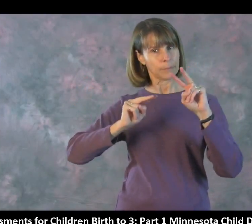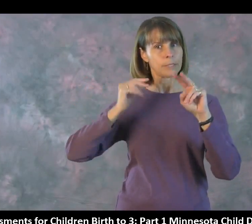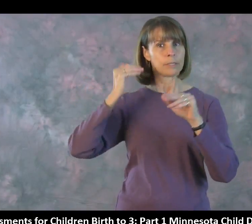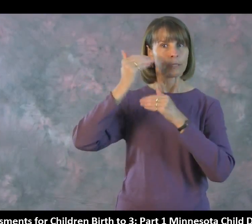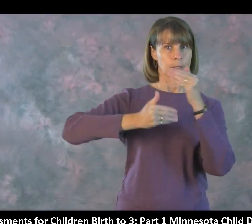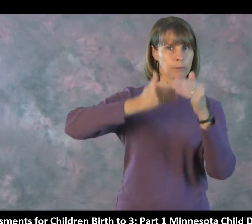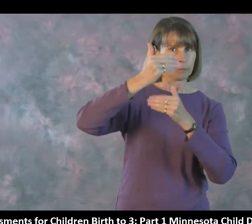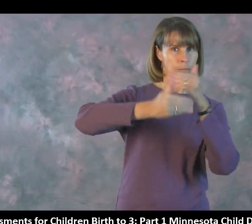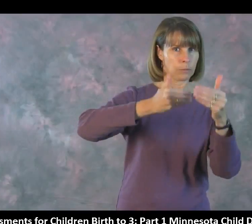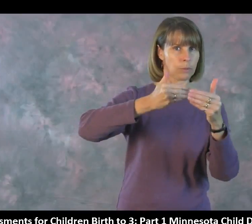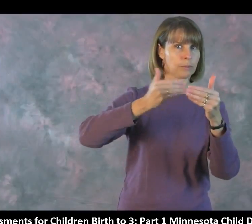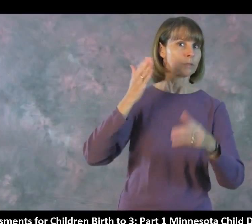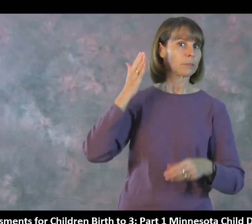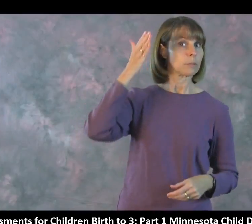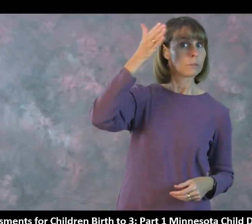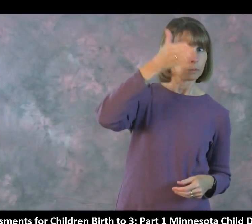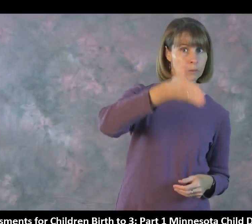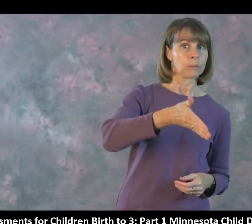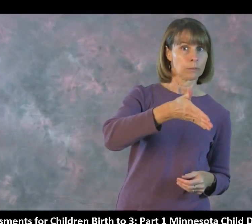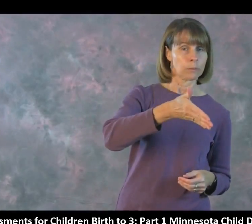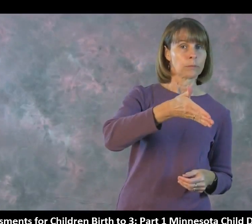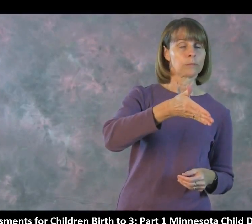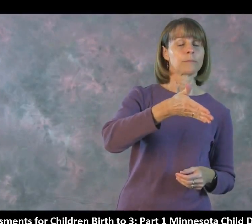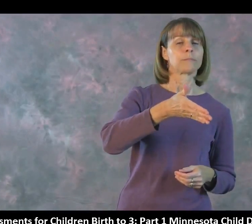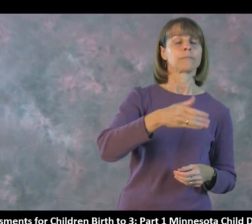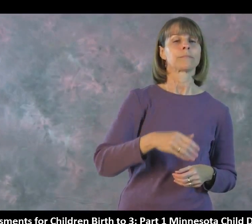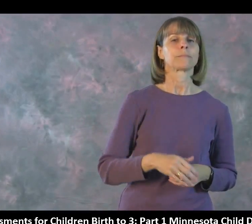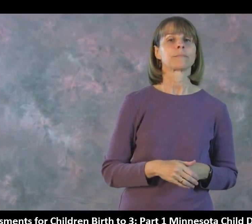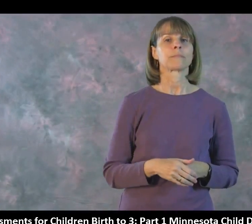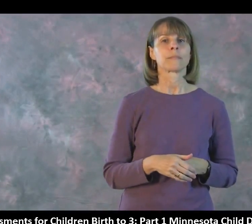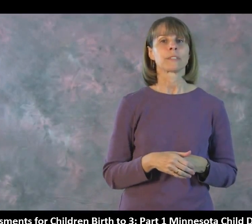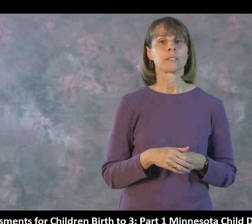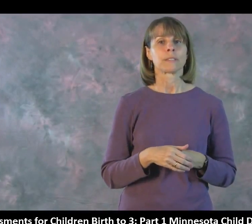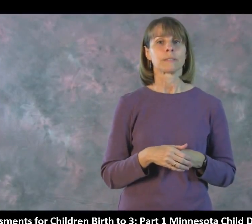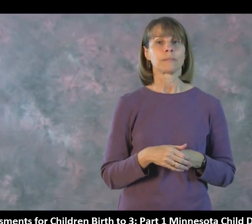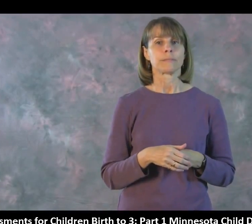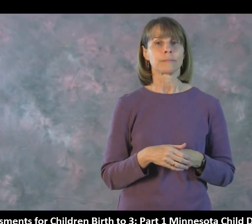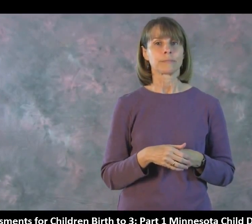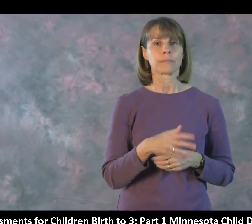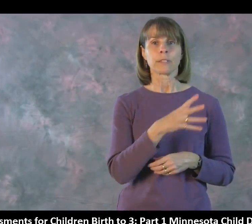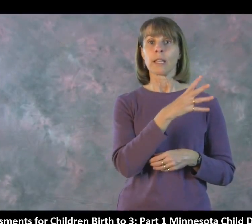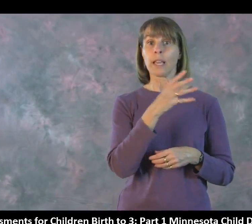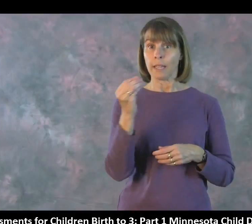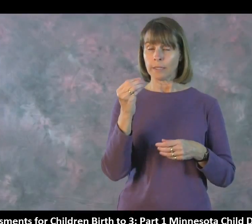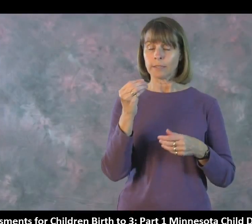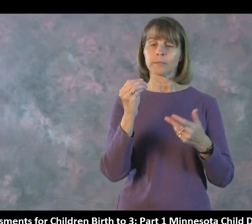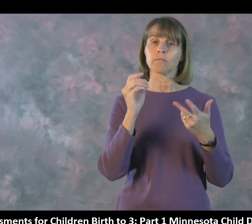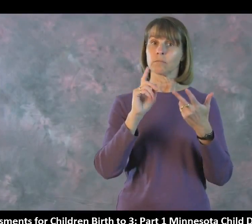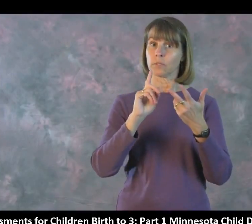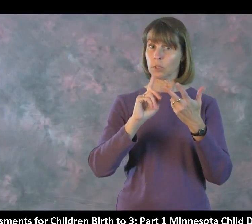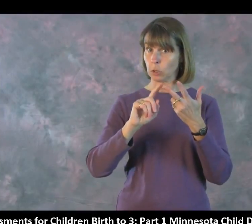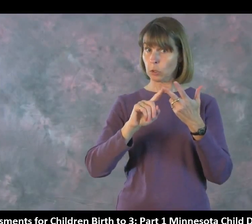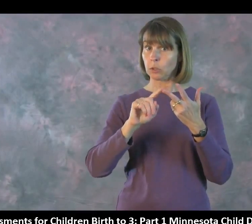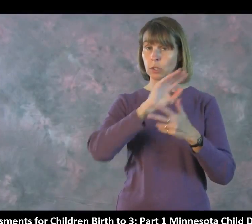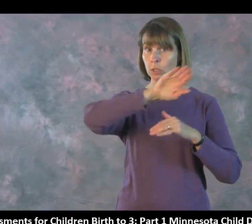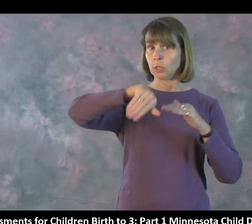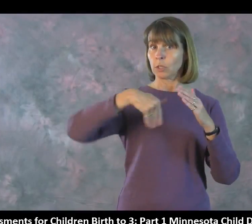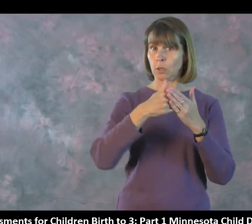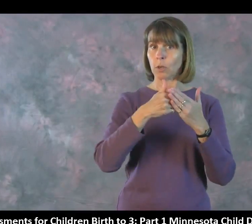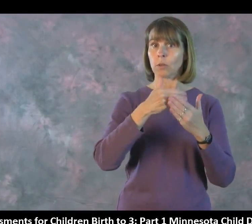and monitoring progress, continued progress.